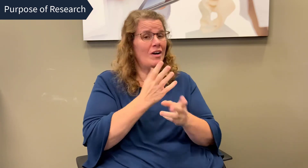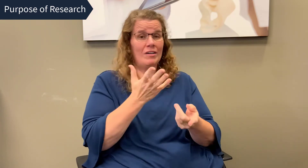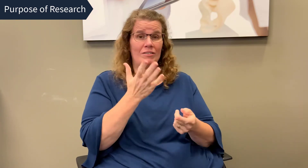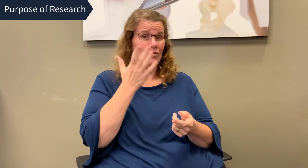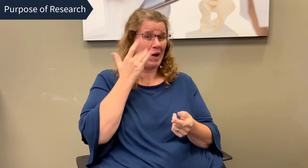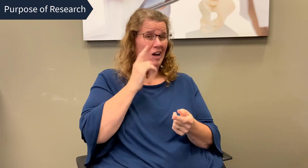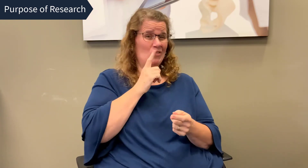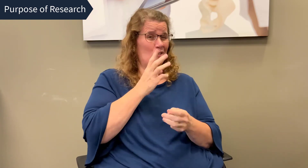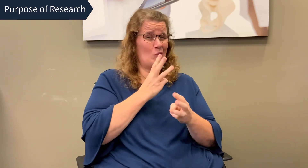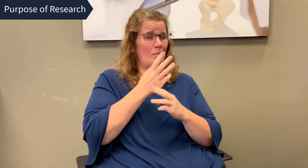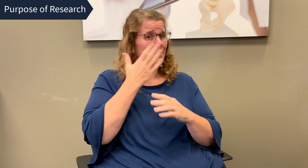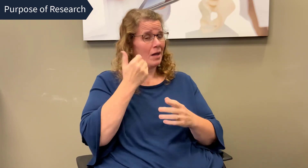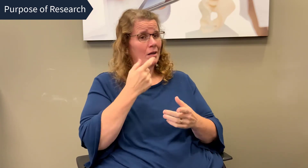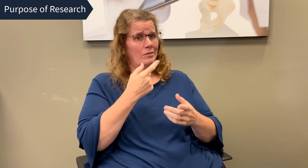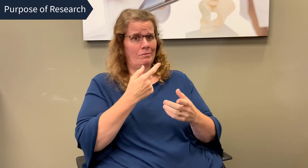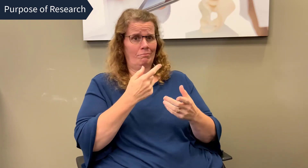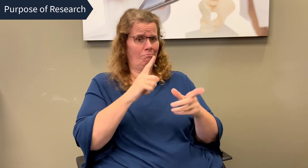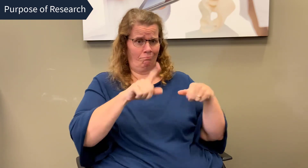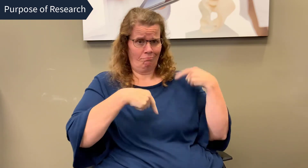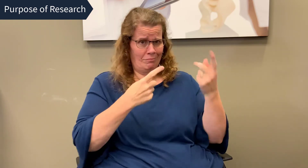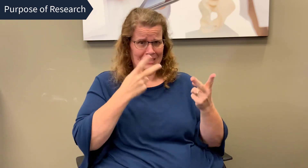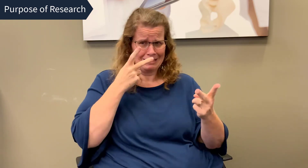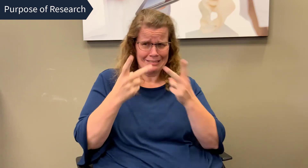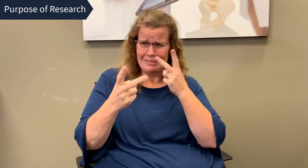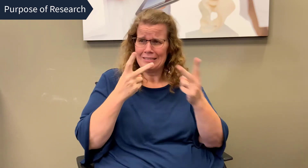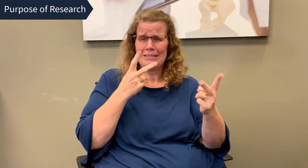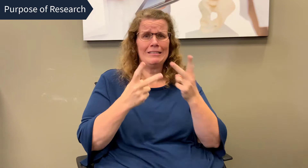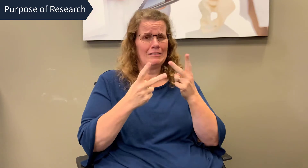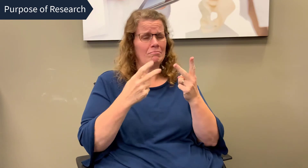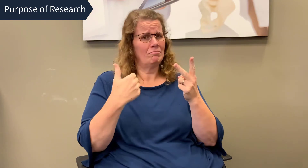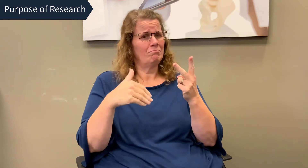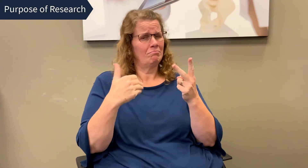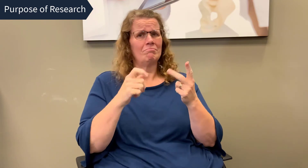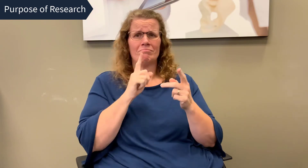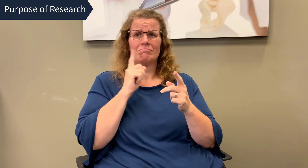component of the research design was essential because there were reports